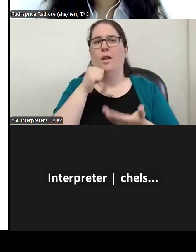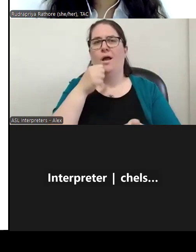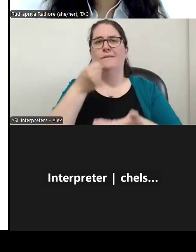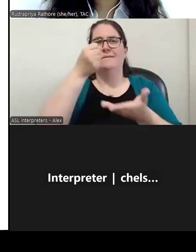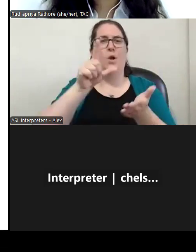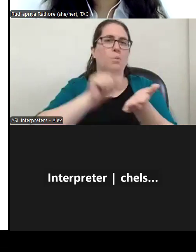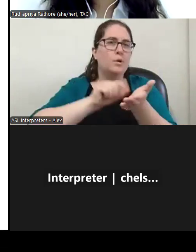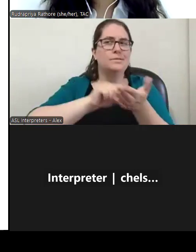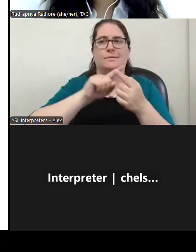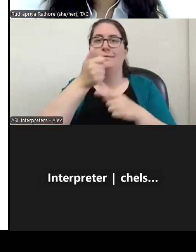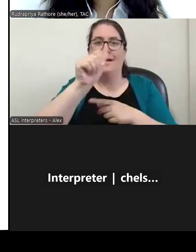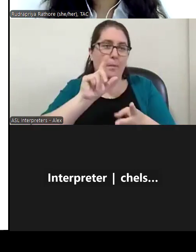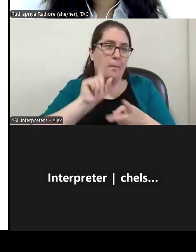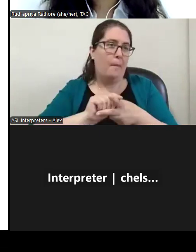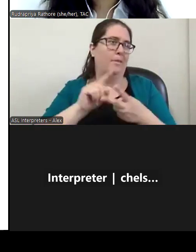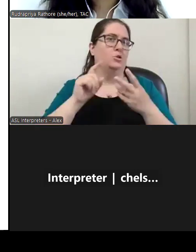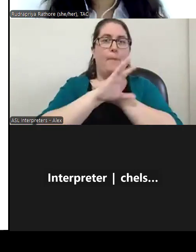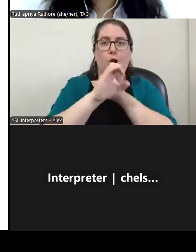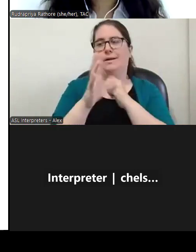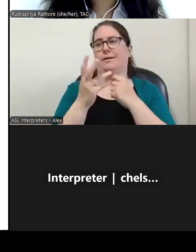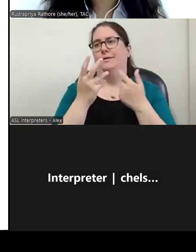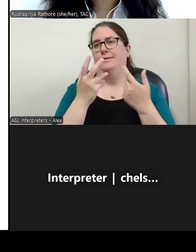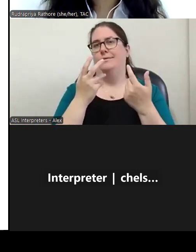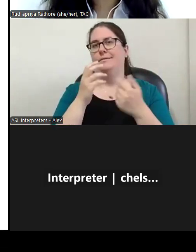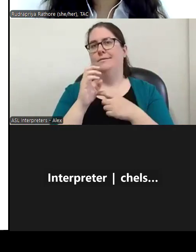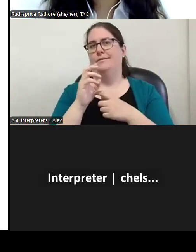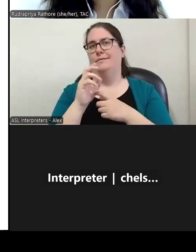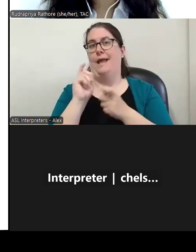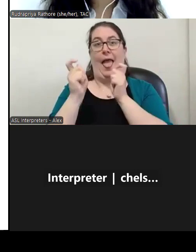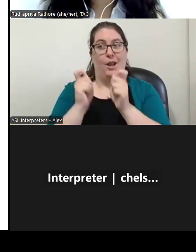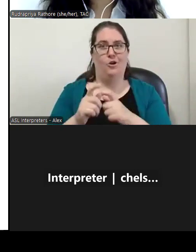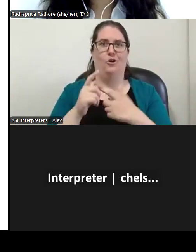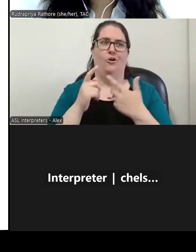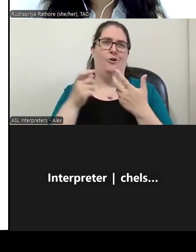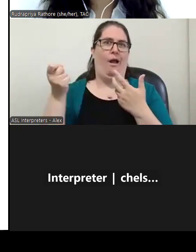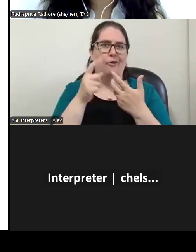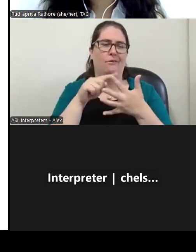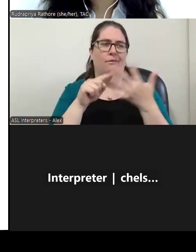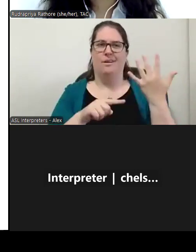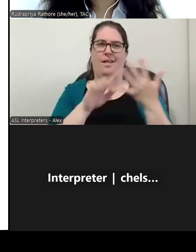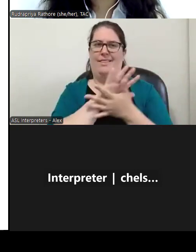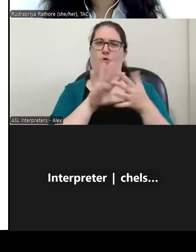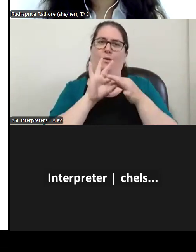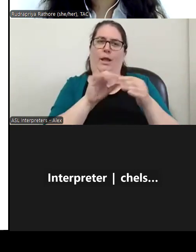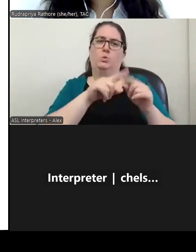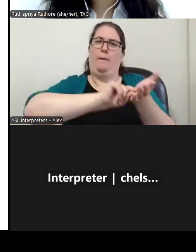self-publishing marketing editorial services or other things that are related to publishing it's